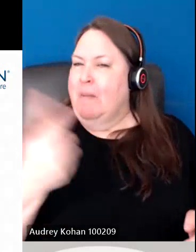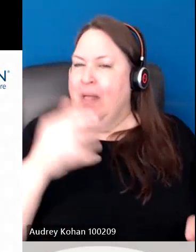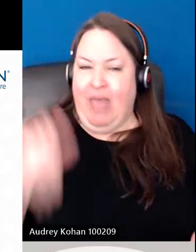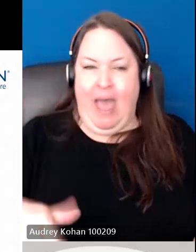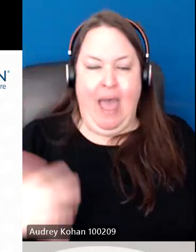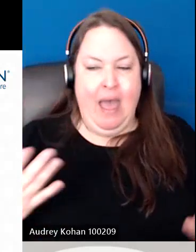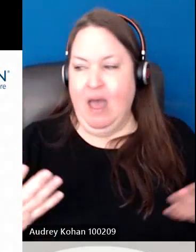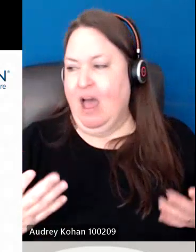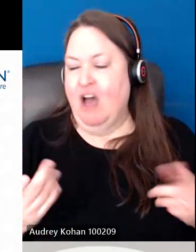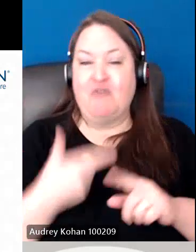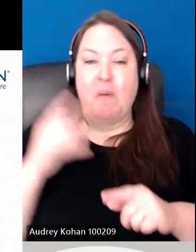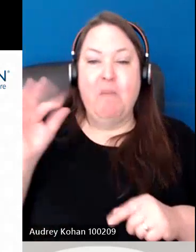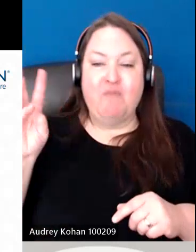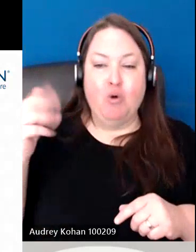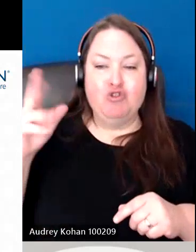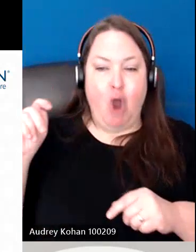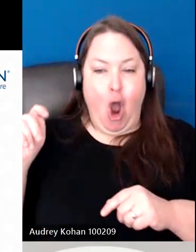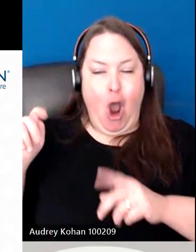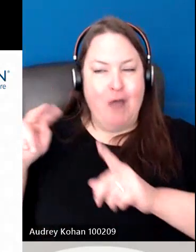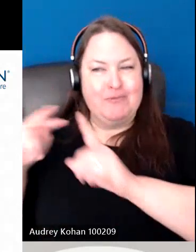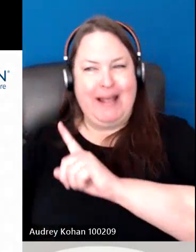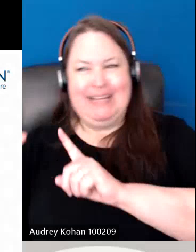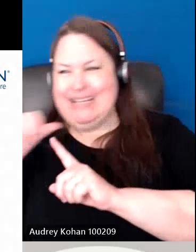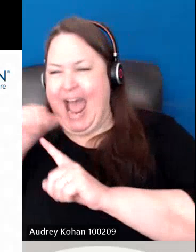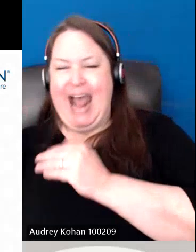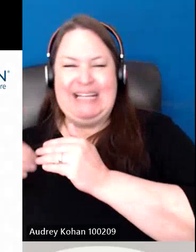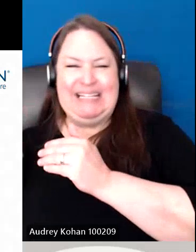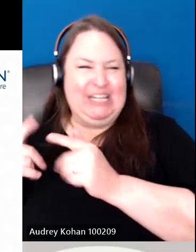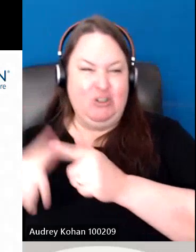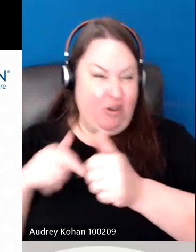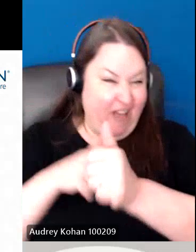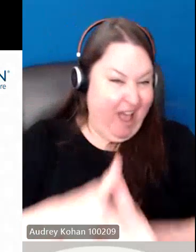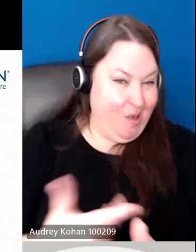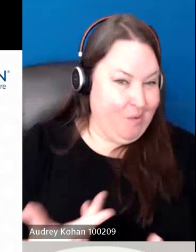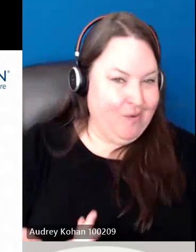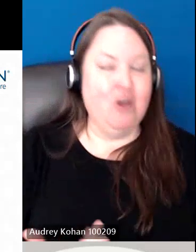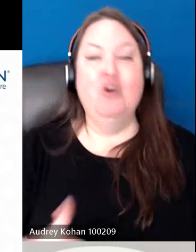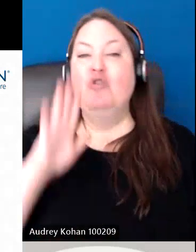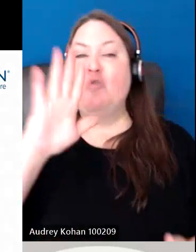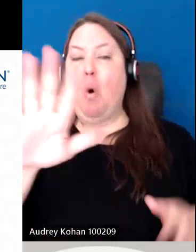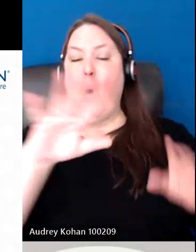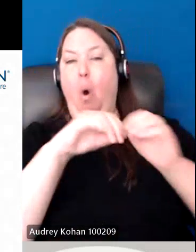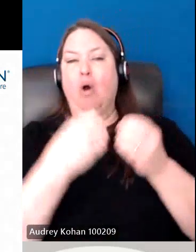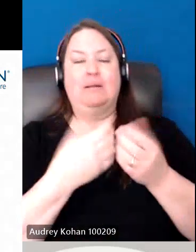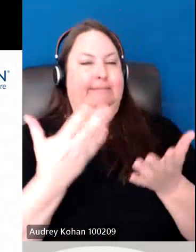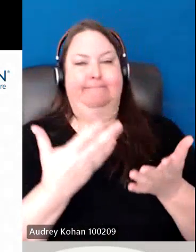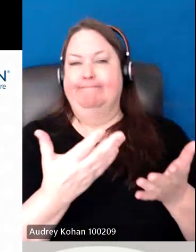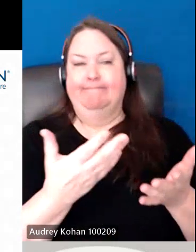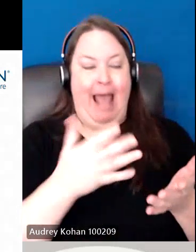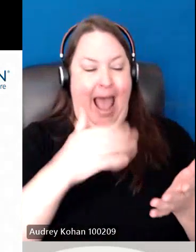a flow chart perspective not not as easy to follow so if your organization lacks a policy I suggest